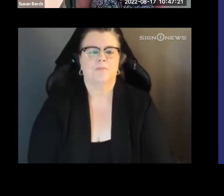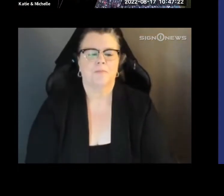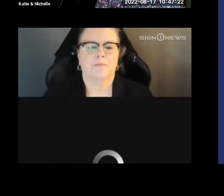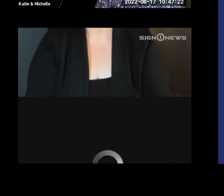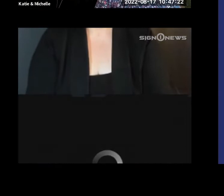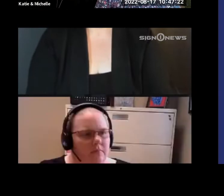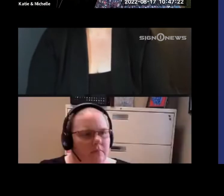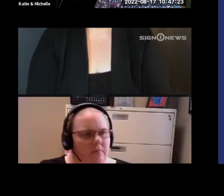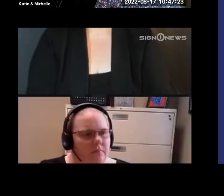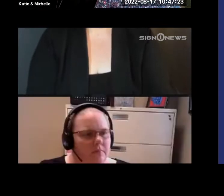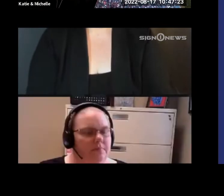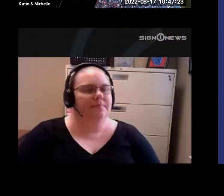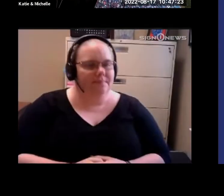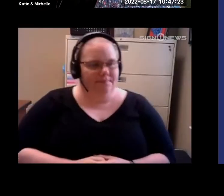thanks